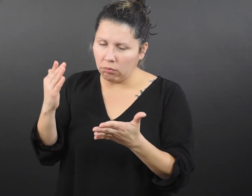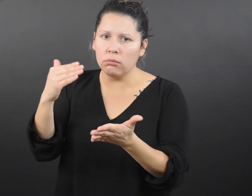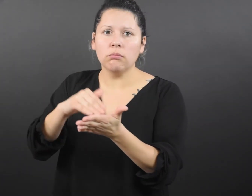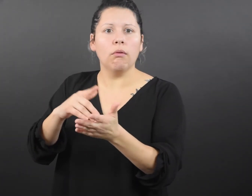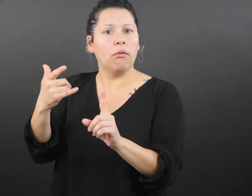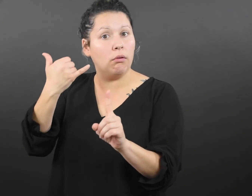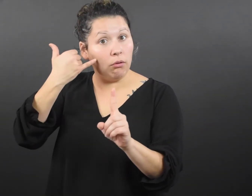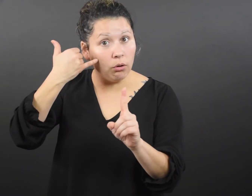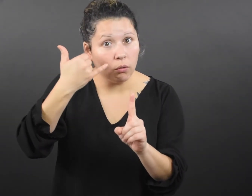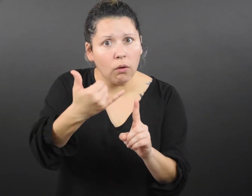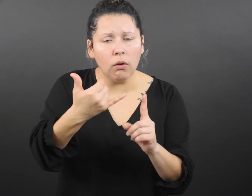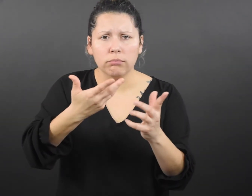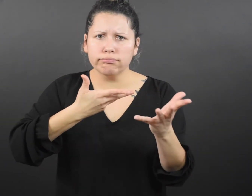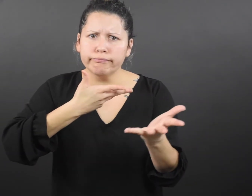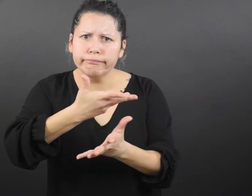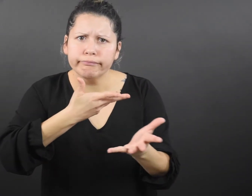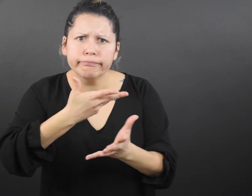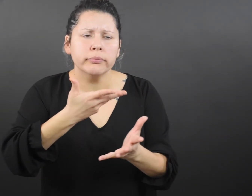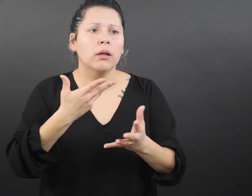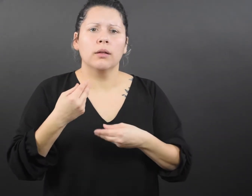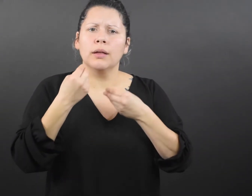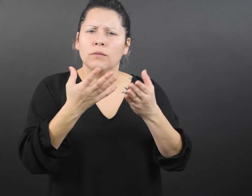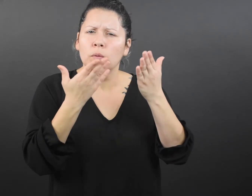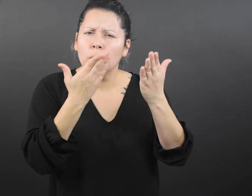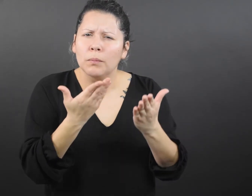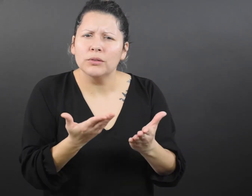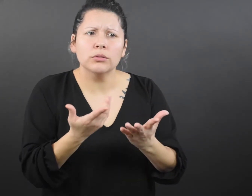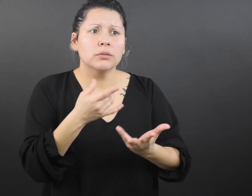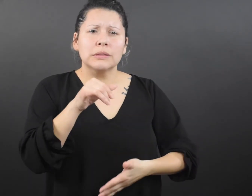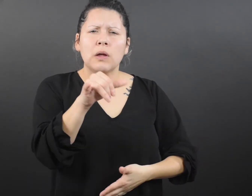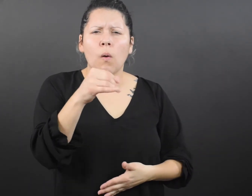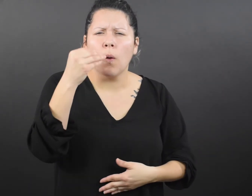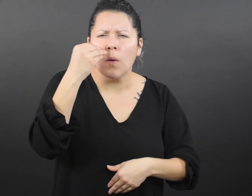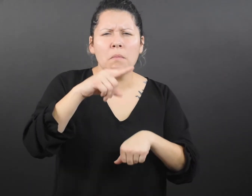worker will follow up with the person to give recommendations for how long to stay home.